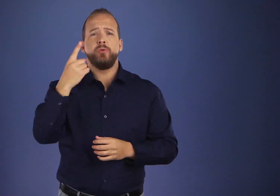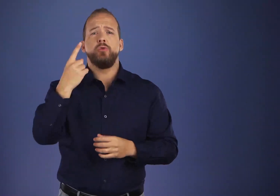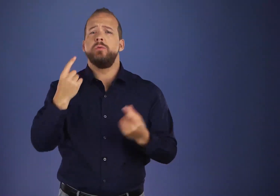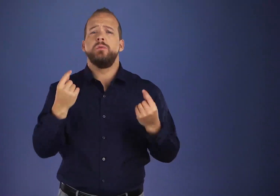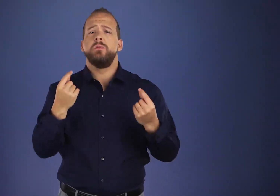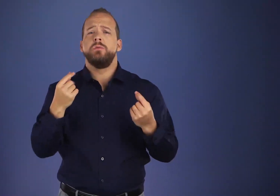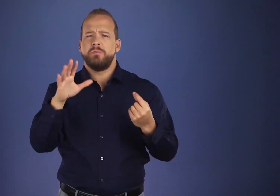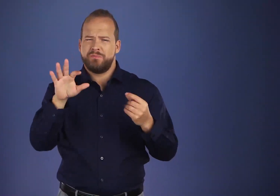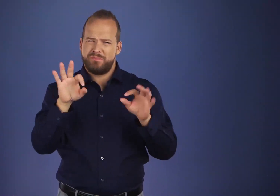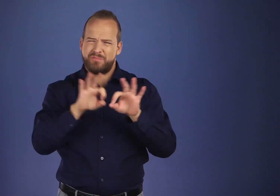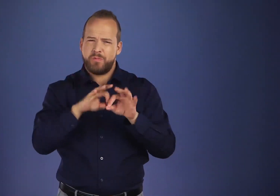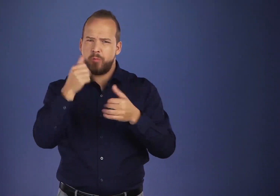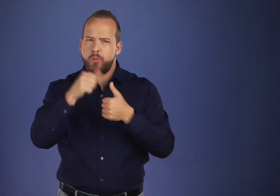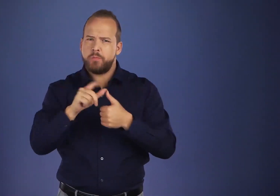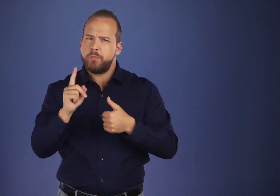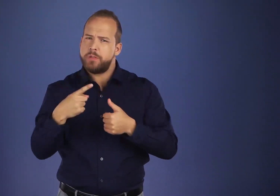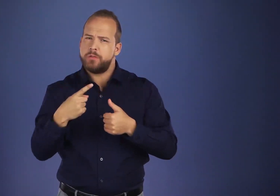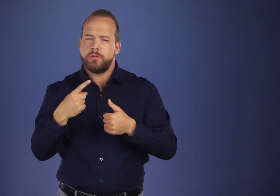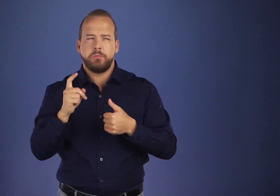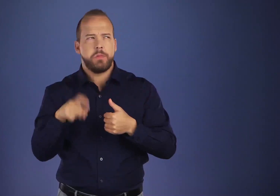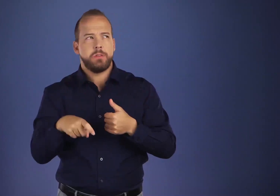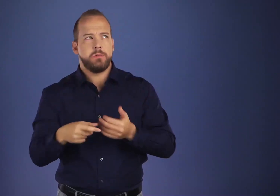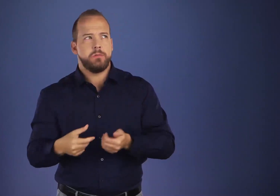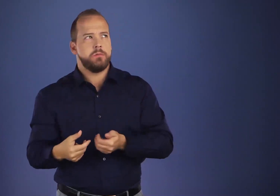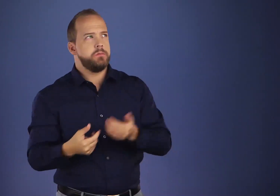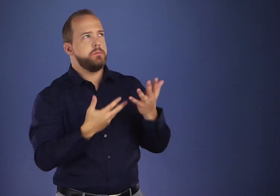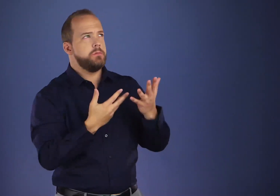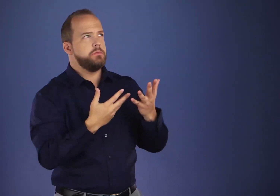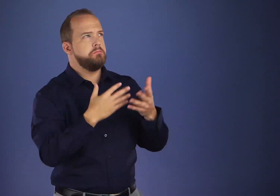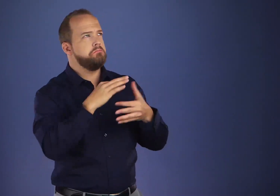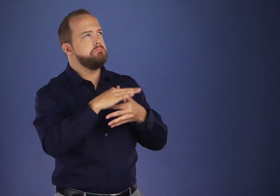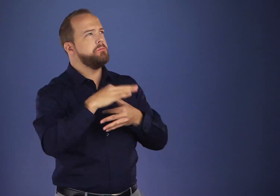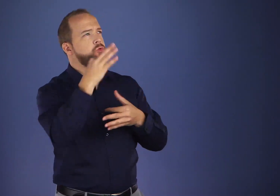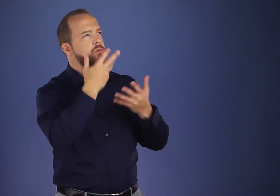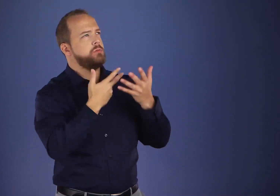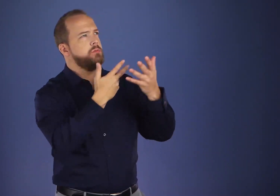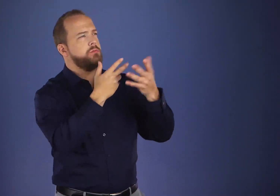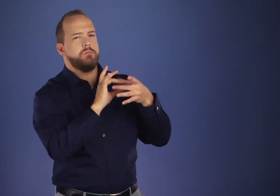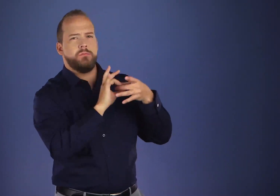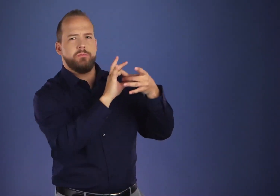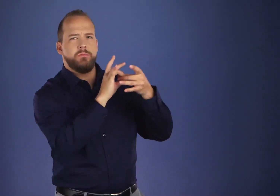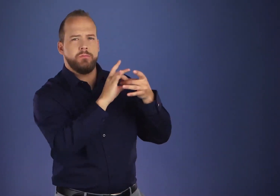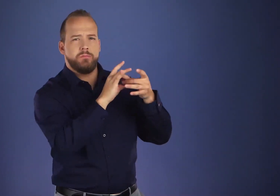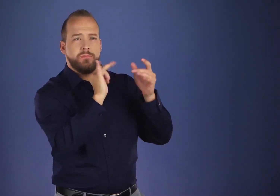First we will wish to be reasonably certain that we are on the A.A. beam.